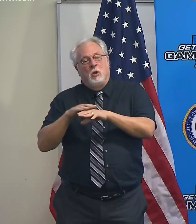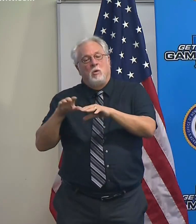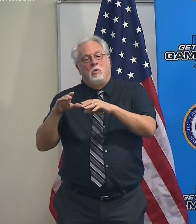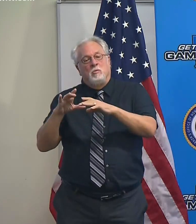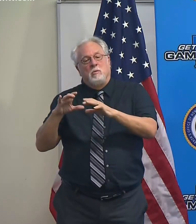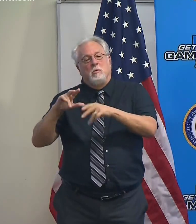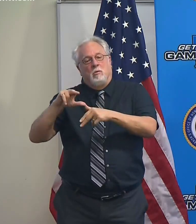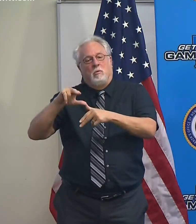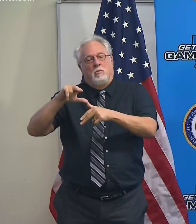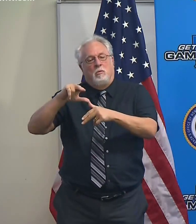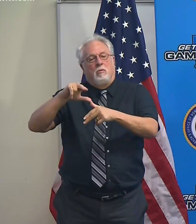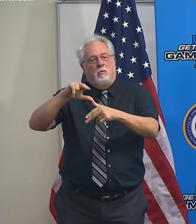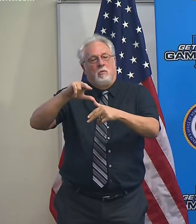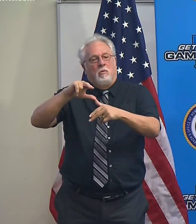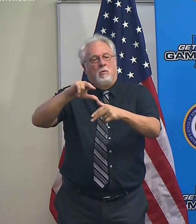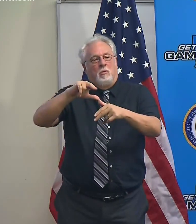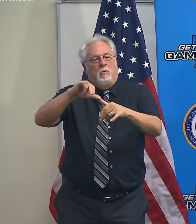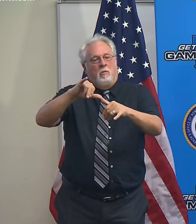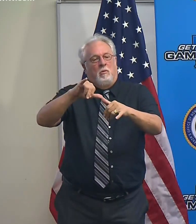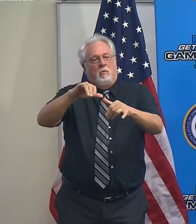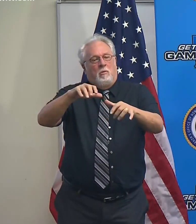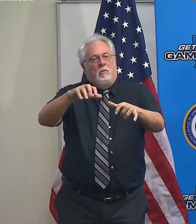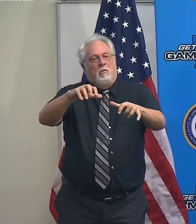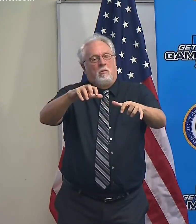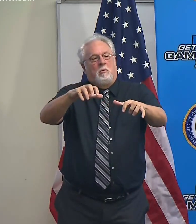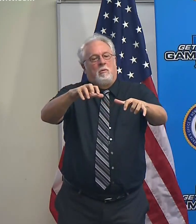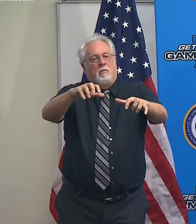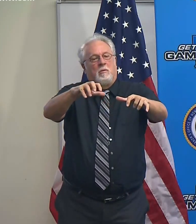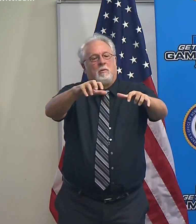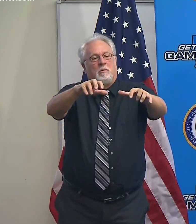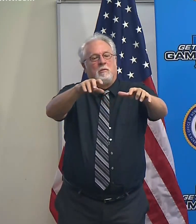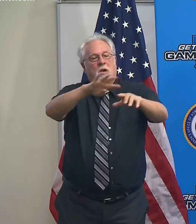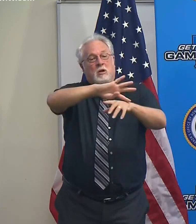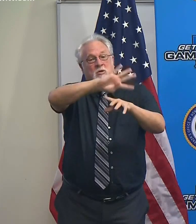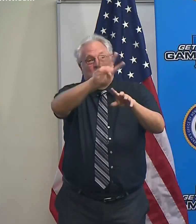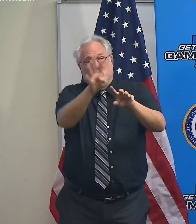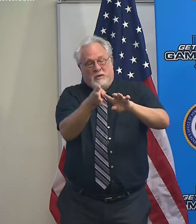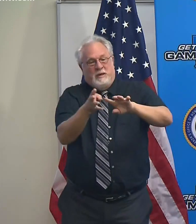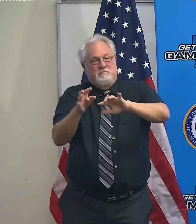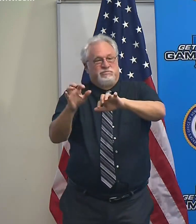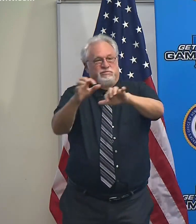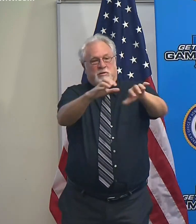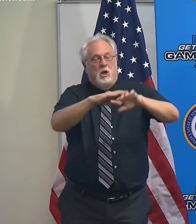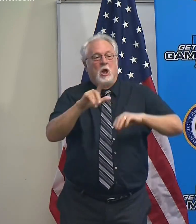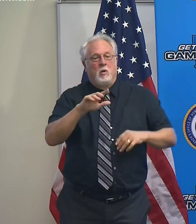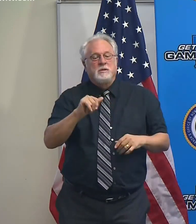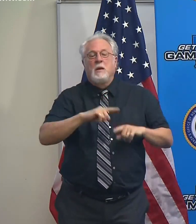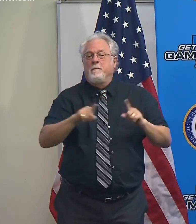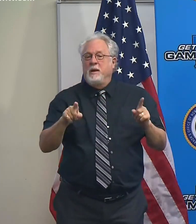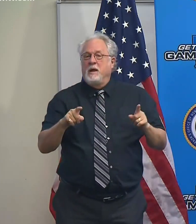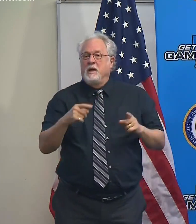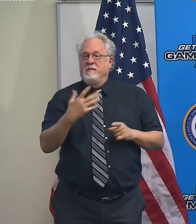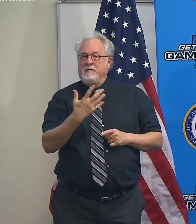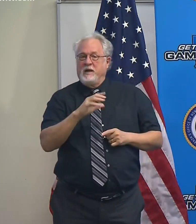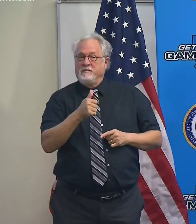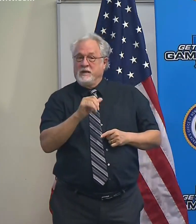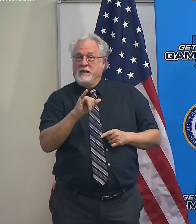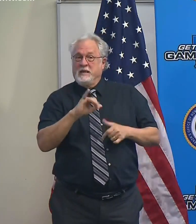IF THAT HAPPENS THEN THE RAINFALL TOTALS WOULDN'T BE IF THAT HAPPENS THEN THE RAINFALL TOTALS WOULDN'T BE AS RAINFALL TOTALS WOULDN'T BE AS RAINFALL TOTALS WOULDN'T BE AS SIGNIFICANT RAINFALL TOTALS WOULDN'T BE AS SIGNIFICANT AS RAINFALL TOTALS WOULDN'T BE AS SIGNIFICANT AS IF RAINFALL TOTALS WOULDN'T BE AS SIGNIFICANT AS IF SHE RAINFALL TOTALS WOULDN'T BE AS SIGNIFICANT AS IF SHE MOVES SIGNIFICANT AS IF SHE MOVES SIGNIFICANT AS IF SHE MOVES SLOWER SIGNIFICANT AS IF SHE MOVES SLOWER AND SIGNIFICANT AS IF SHE MOVES SLOWER AND KIND SIGNIFICANT AS IF SHE MOVES SLOWER AND KIND OF SIGNIFICANT AS IF SHE MOVES SLOWER AND KIND OF SAD SIGNIFICANT AS IF SHE MOVES SLOWER AND KIND OF SAD STATION SLOWER AND KIND OF SAD STATION SLOWER AND KIND OF SAD STATION AND SLOWER AND KIND OF SAD STATION AND HAD SLOWER AND KIND OF SAD STATION AND HAD THOSE SLOWER AND KIND OF SAD STATION AND HAD THOSE RAIN SLOWER AND KIND OF SAD STATION AND HAD THOSE RAIN BANDS SLOWER AND KIND OF SAD STATION AND HAD THOSE RAIN BANDS JUST